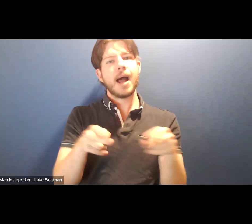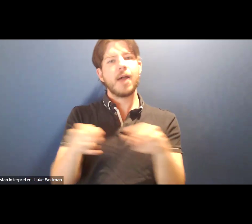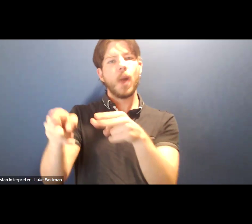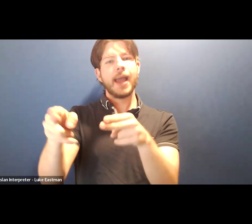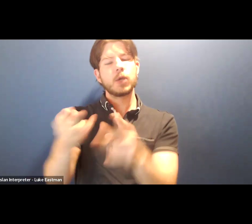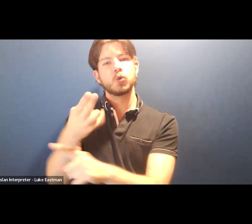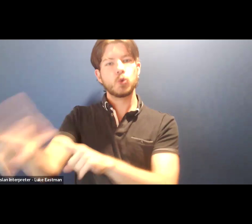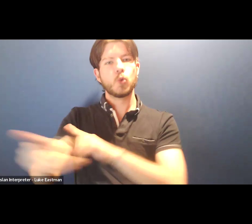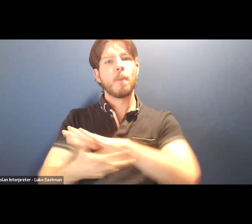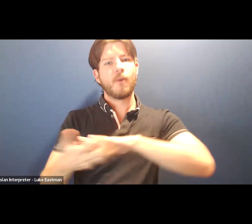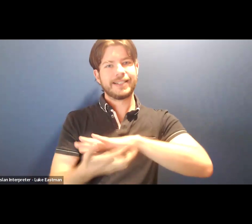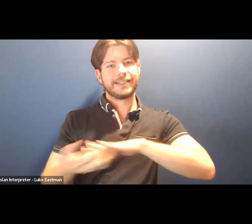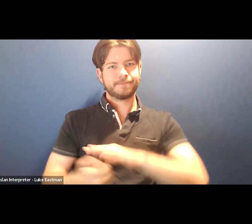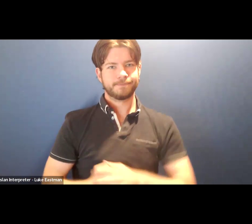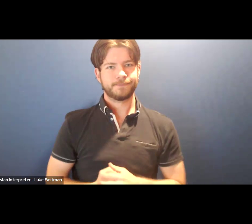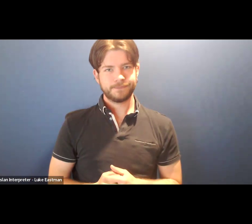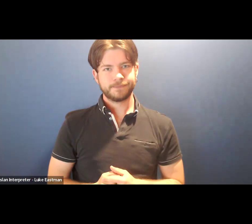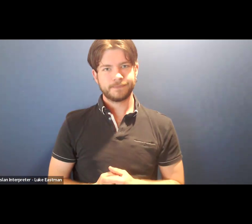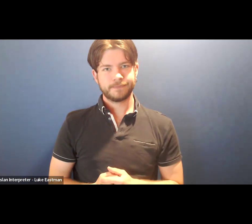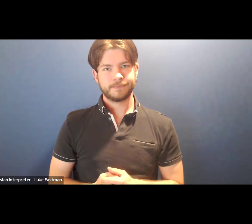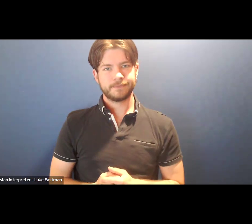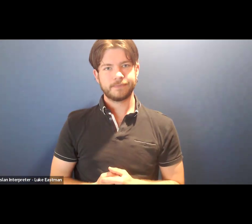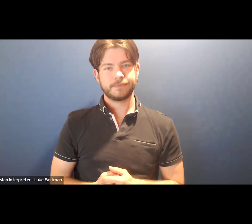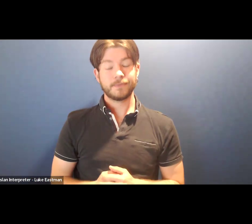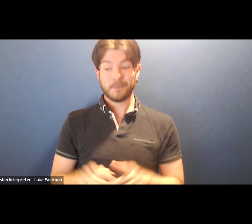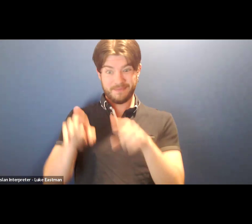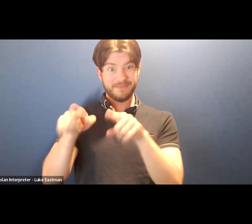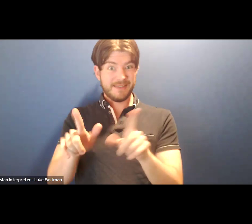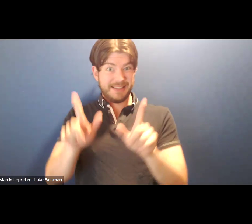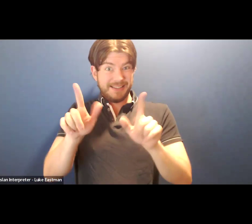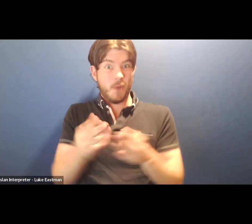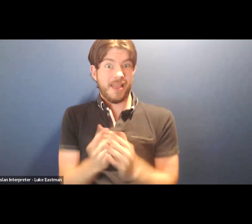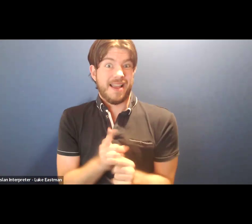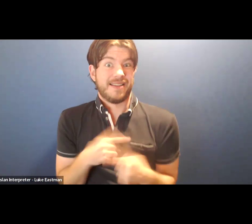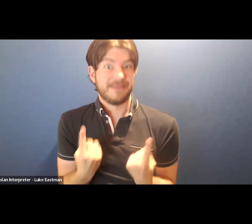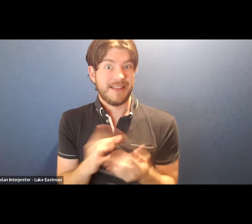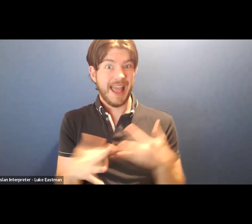poverty and that starts with all of us